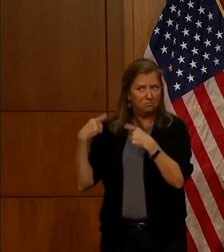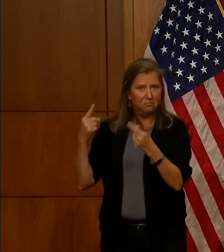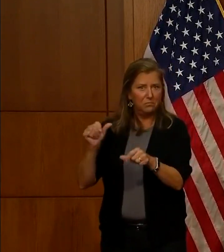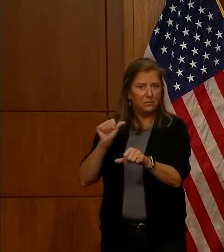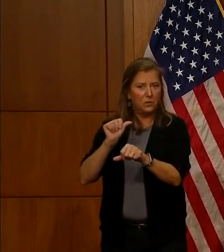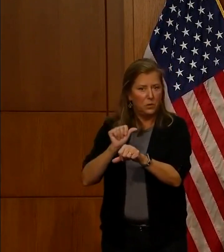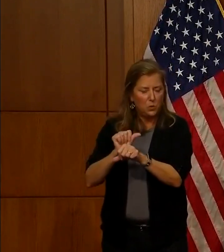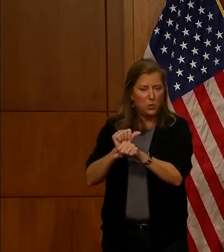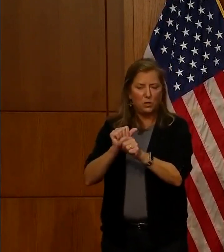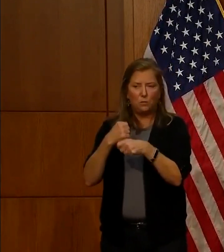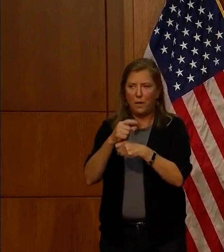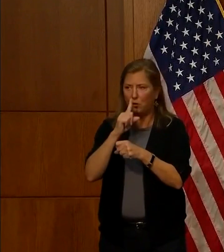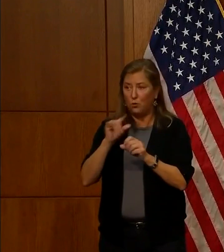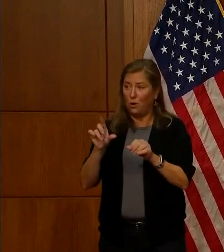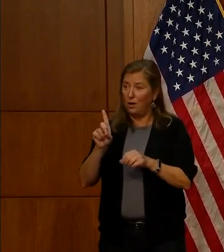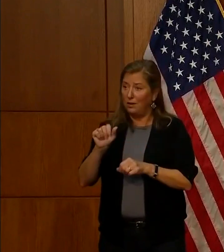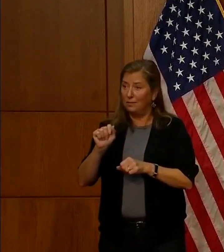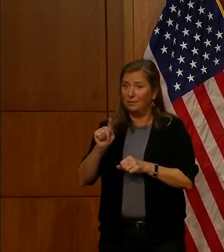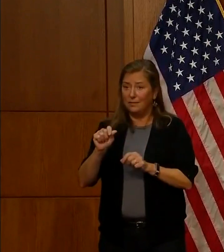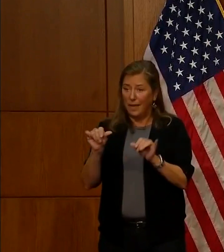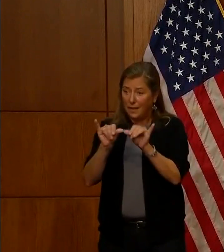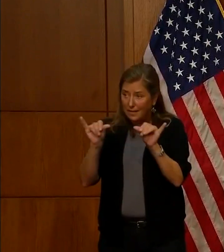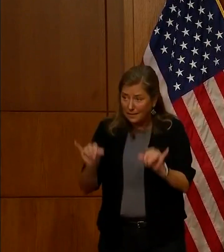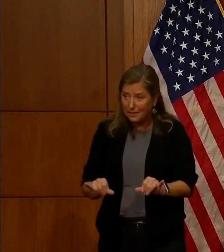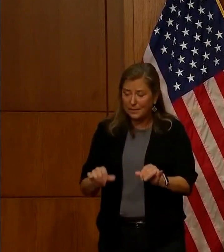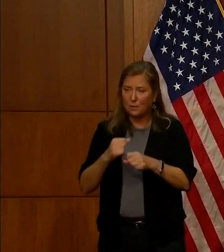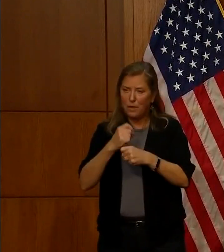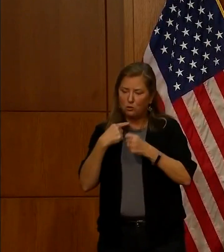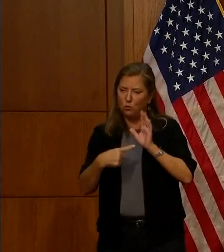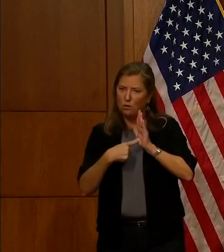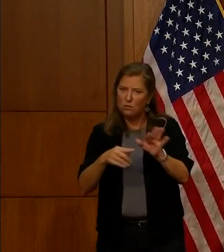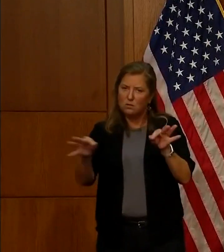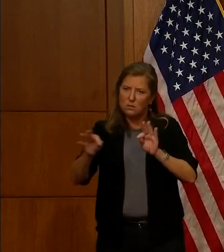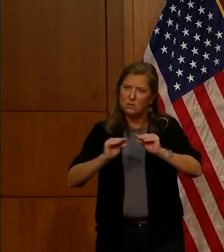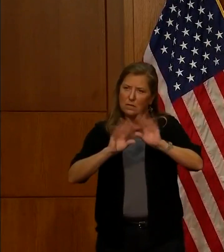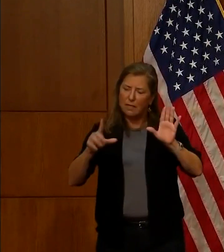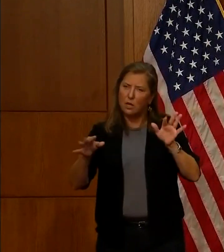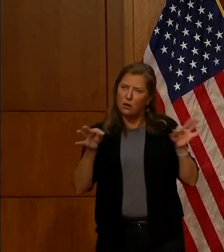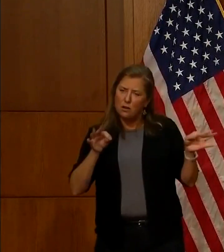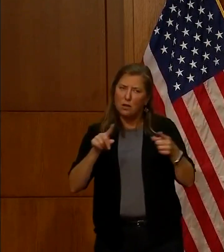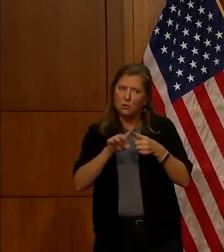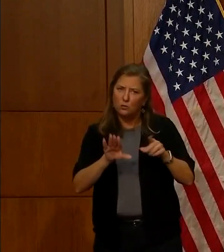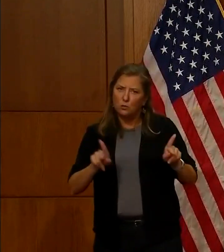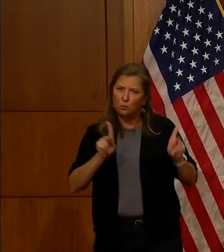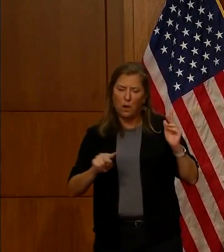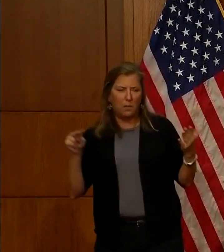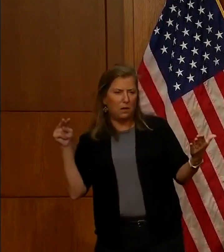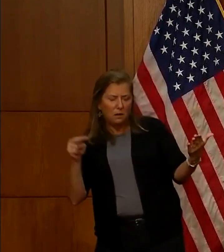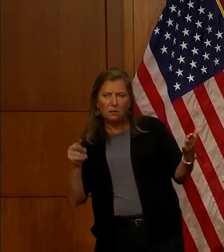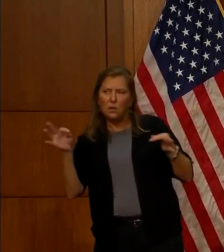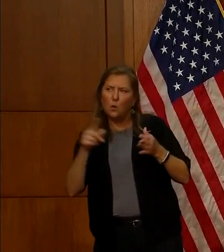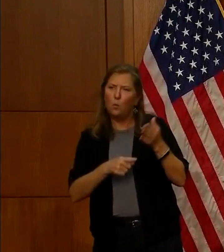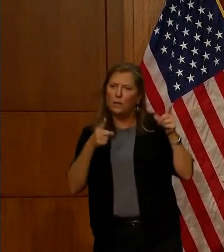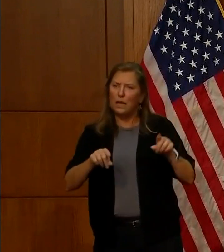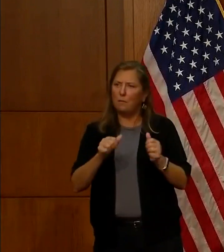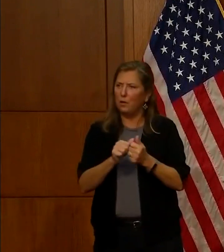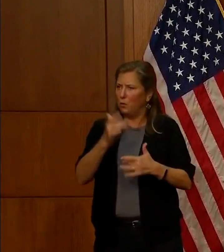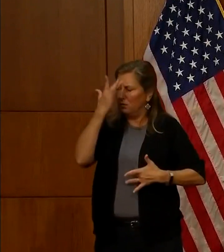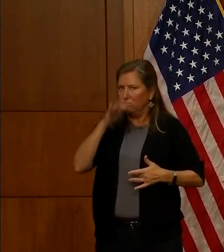OF HEALTH HAS CONTINUOUSLY WORK TO REFINE ITS DATA SYSTEMS AND VISUALISATIONS TO BETTER